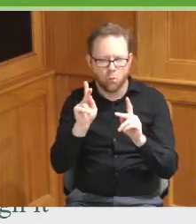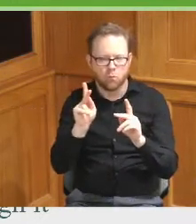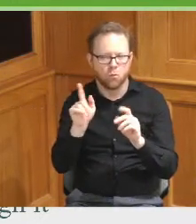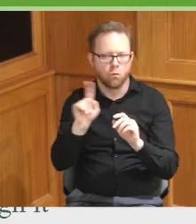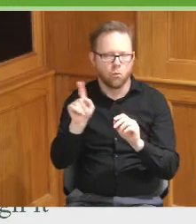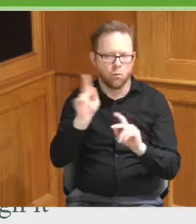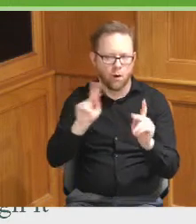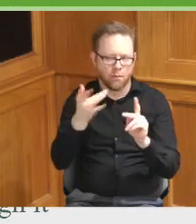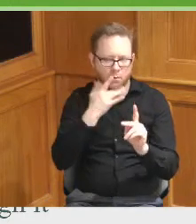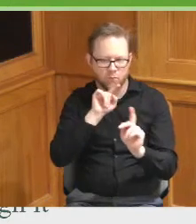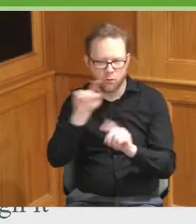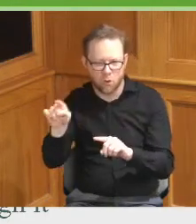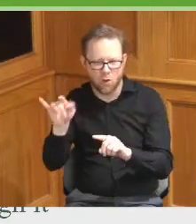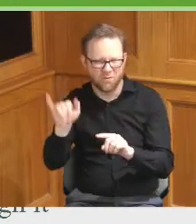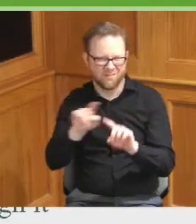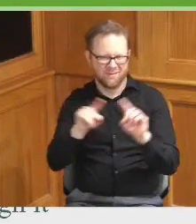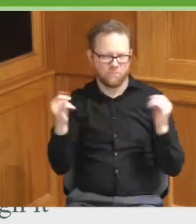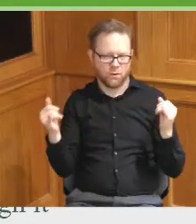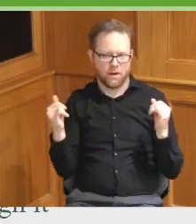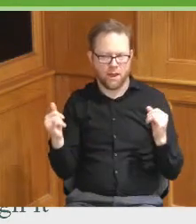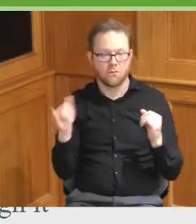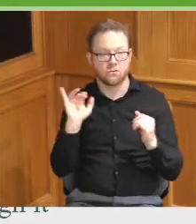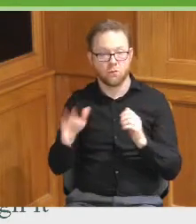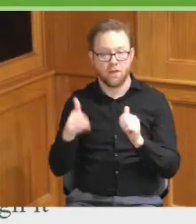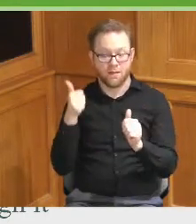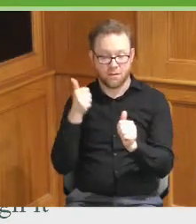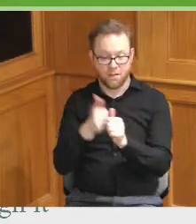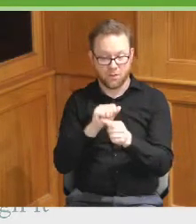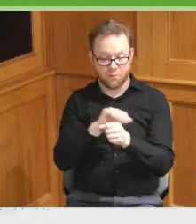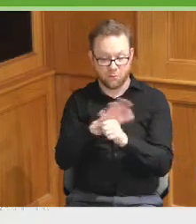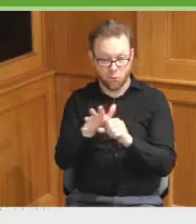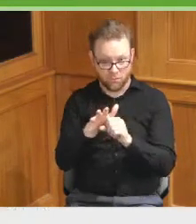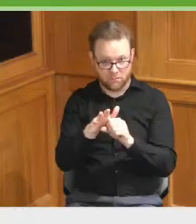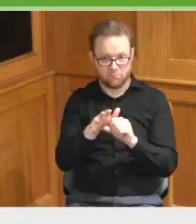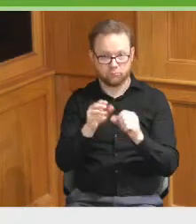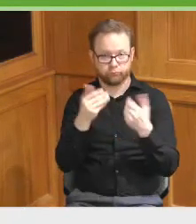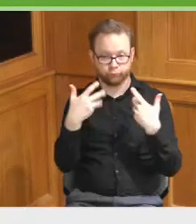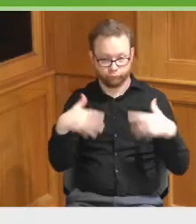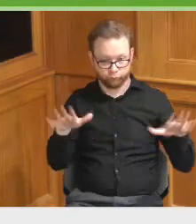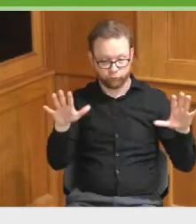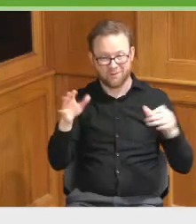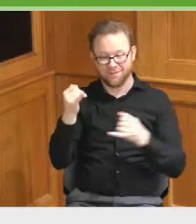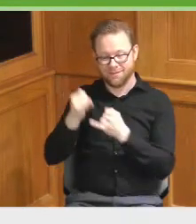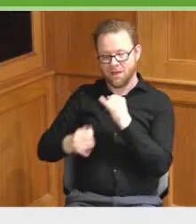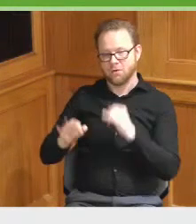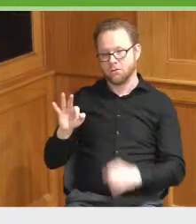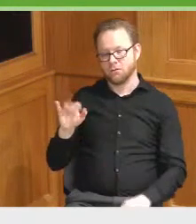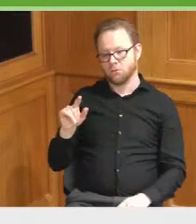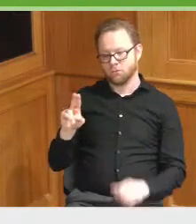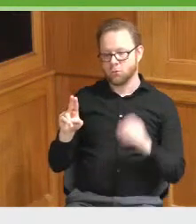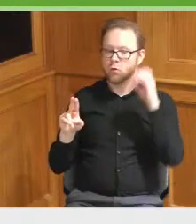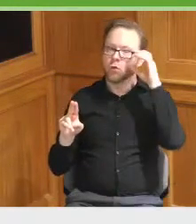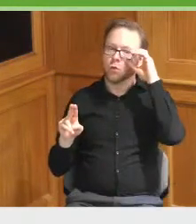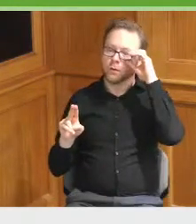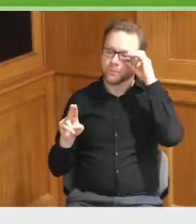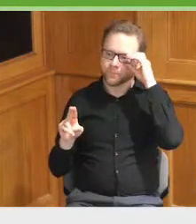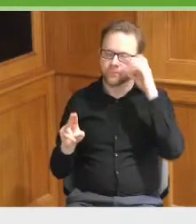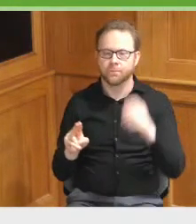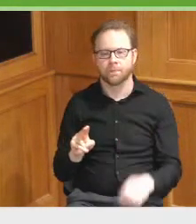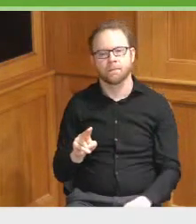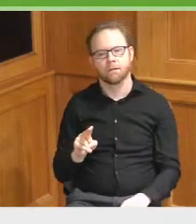update on Covid-19 and then lastly just flu we only have eight weeks left in the current